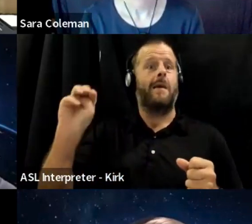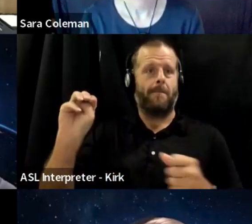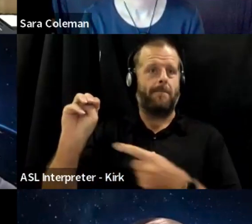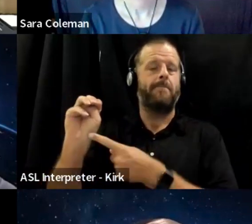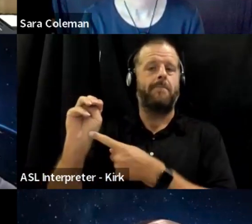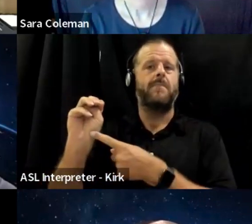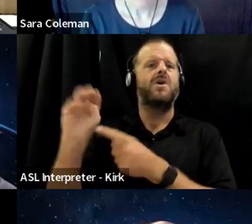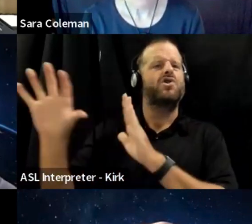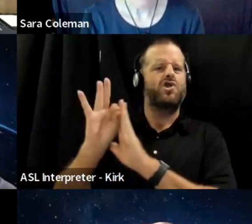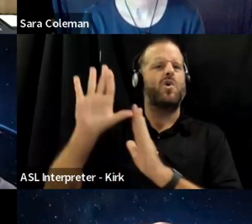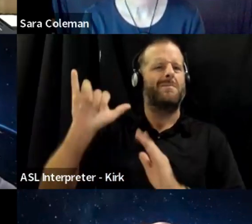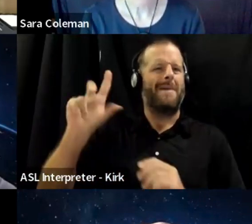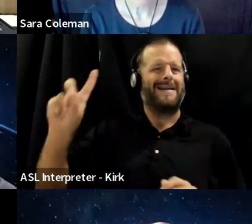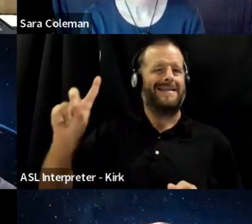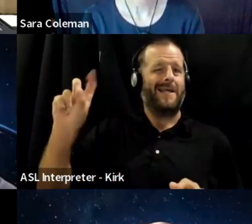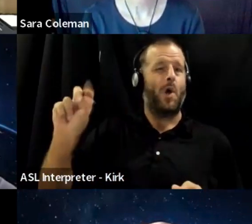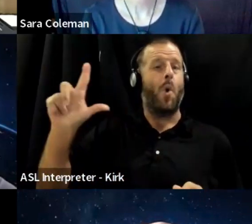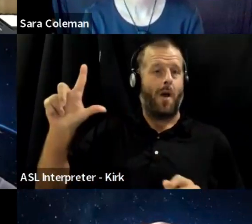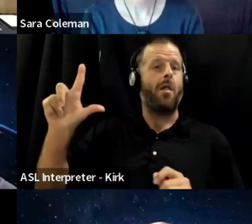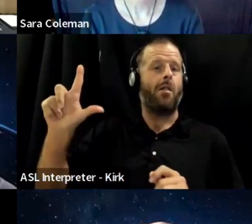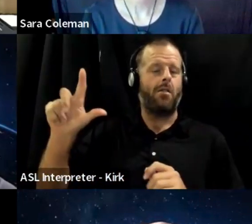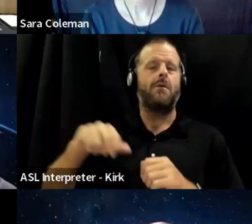Department of Labor of Disability Employment